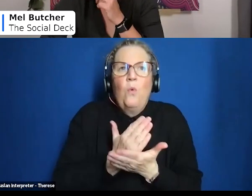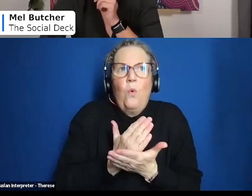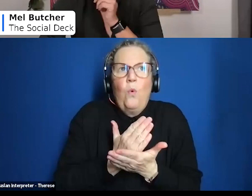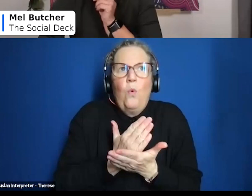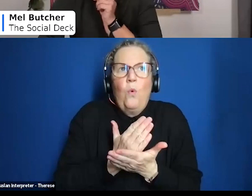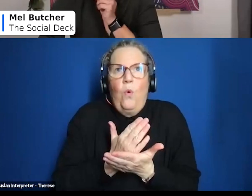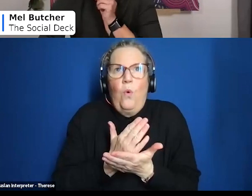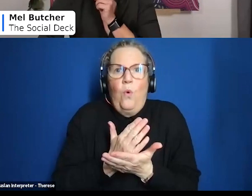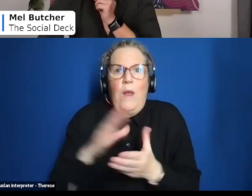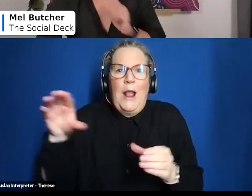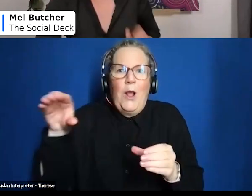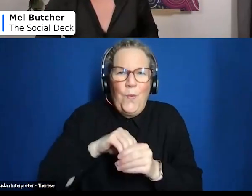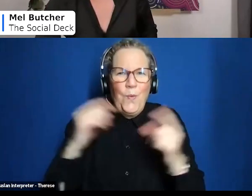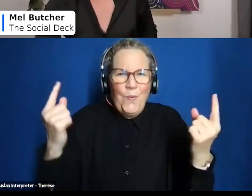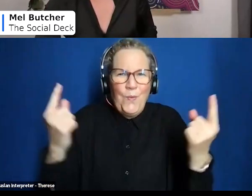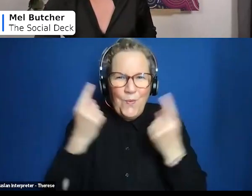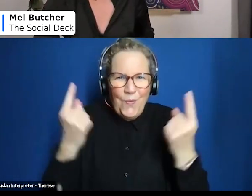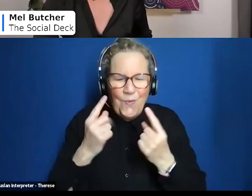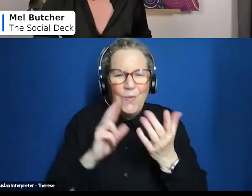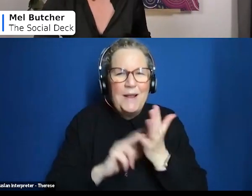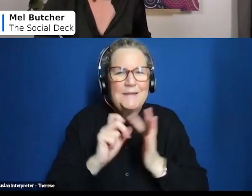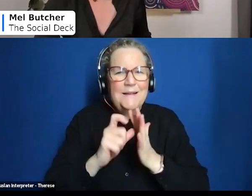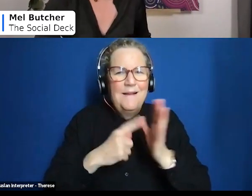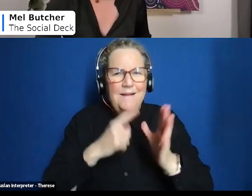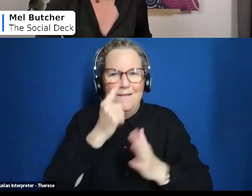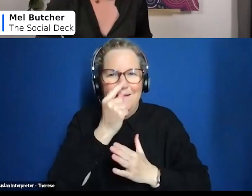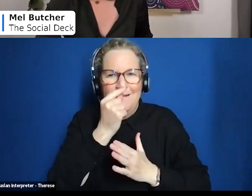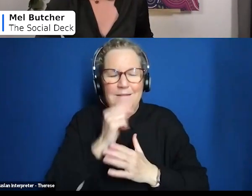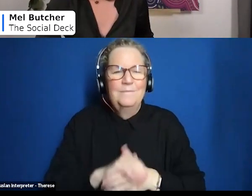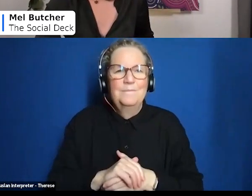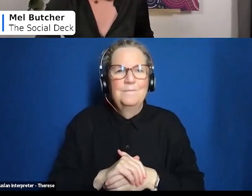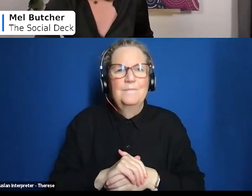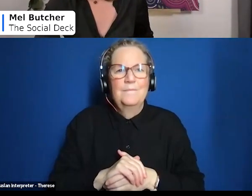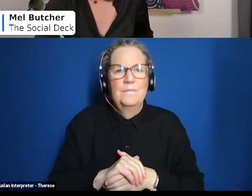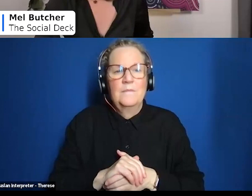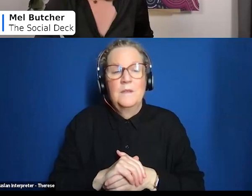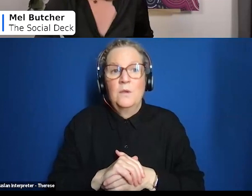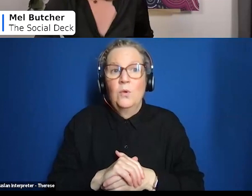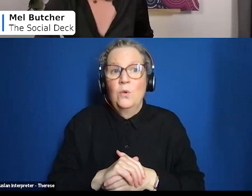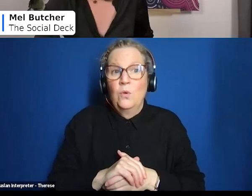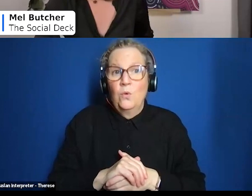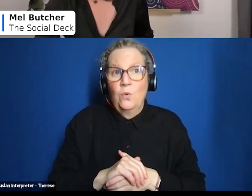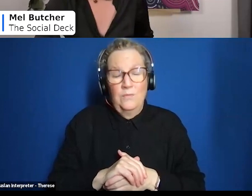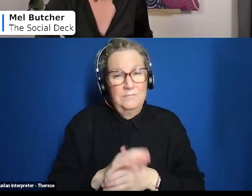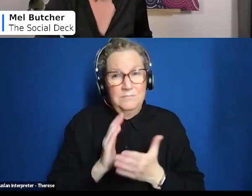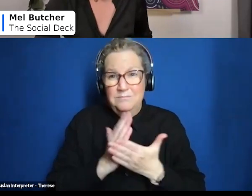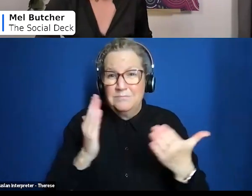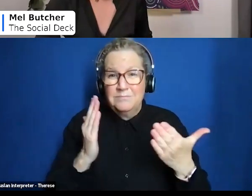by the data, by the data asset in the linkage process. There is undeniably a need for data